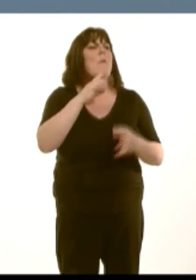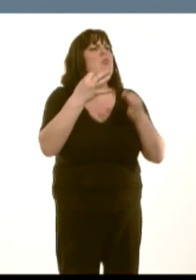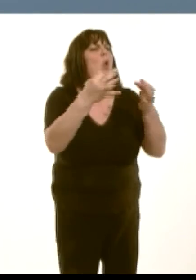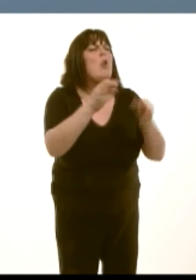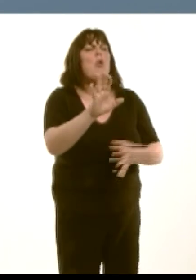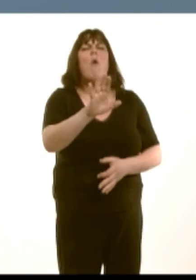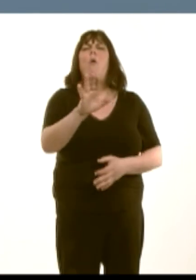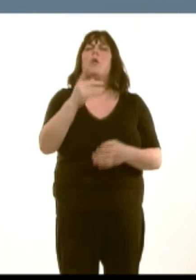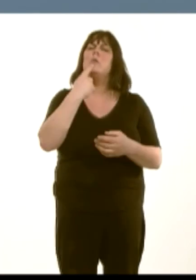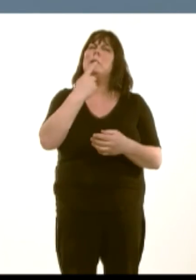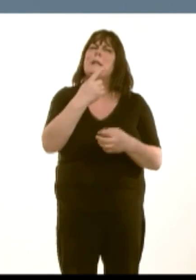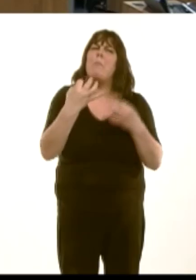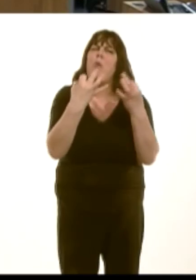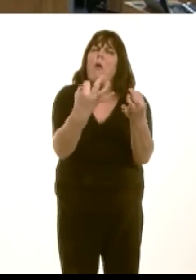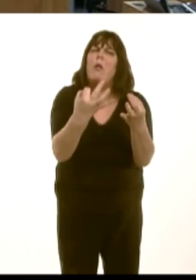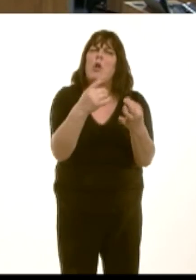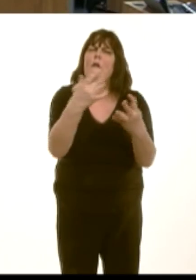No, no, no, she was emotive about this.